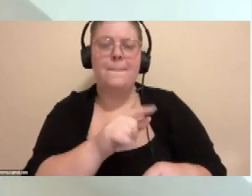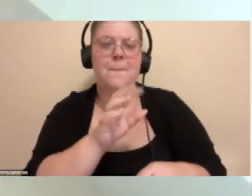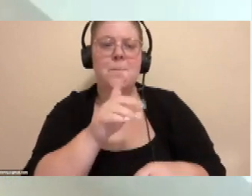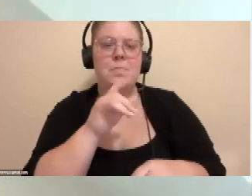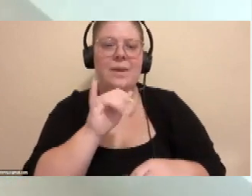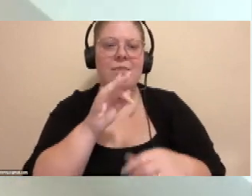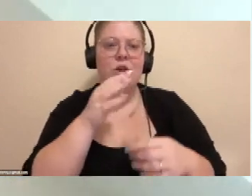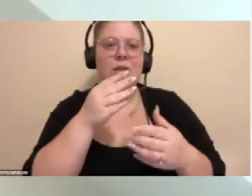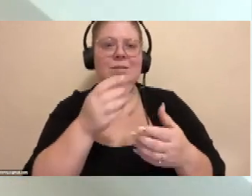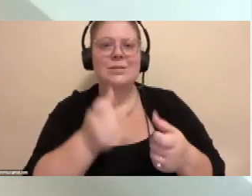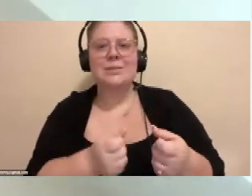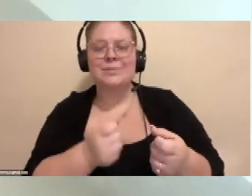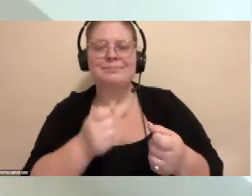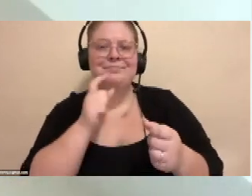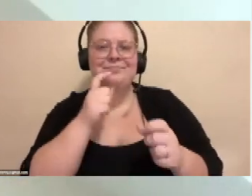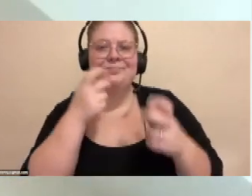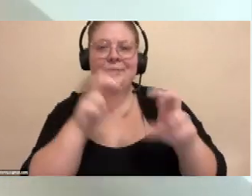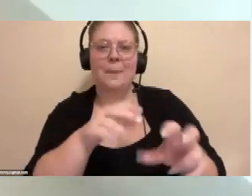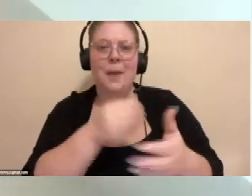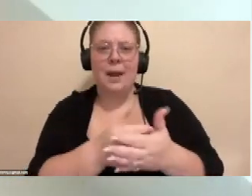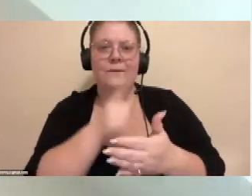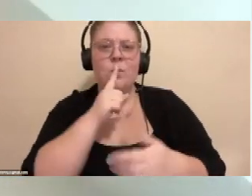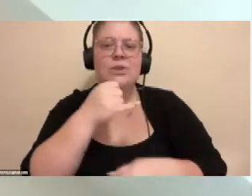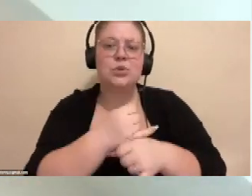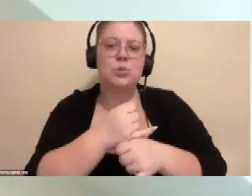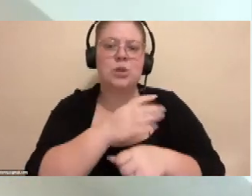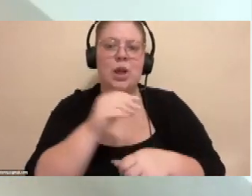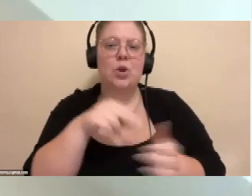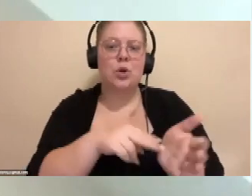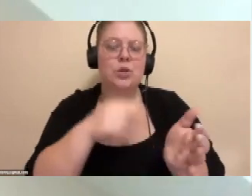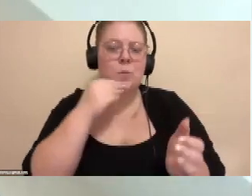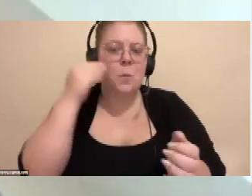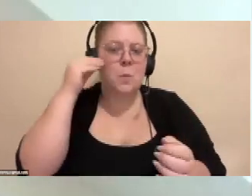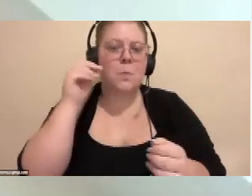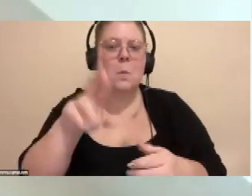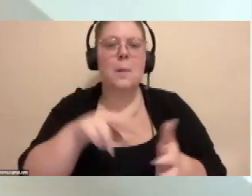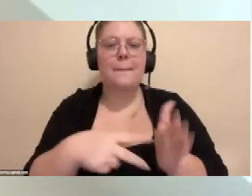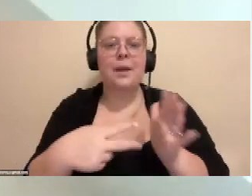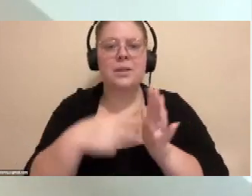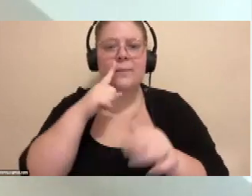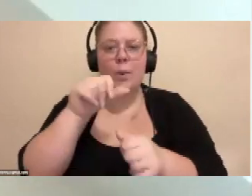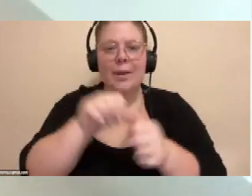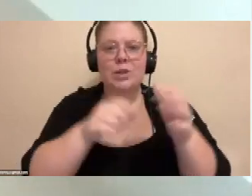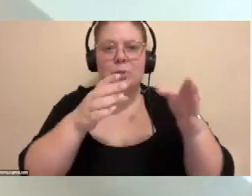Or it's going to mean that for every person who receives HCBS,